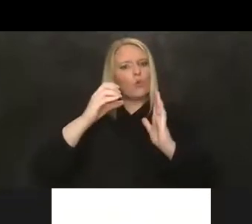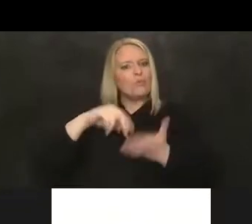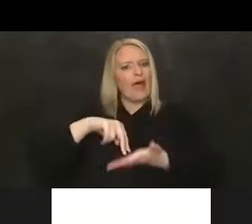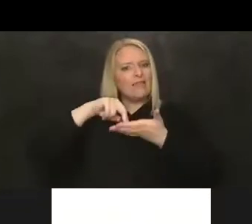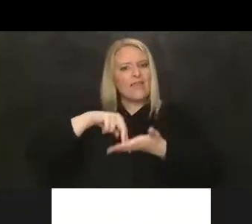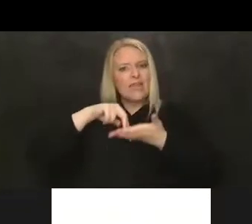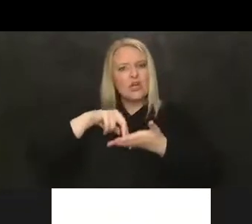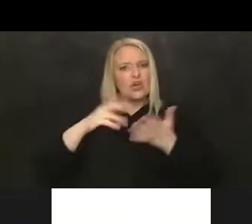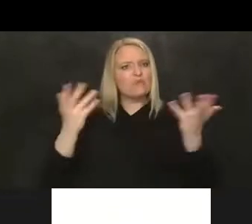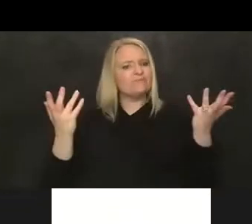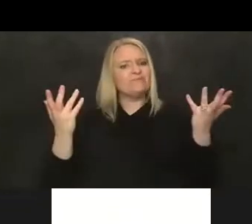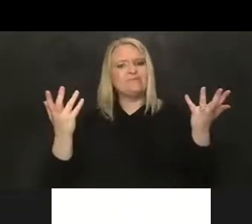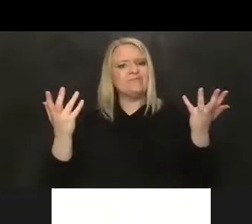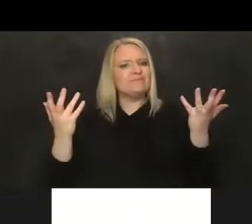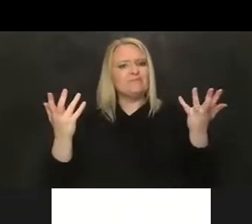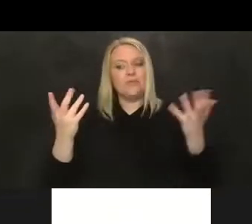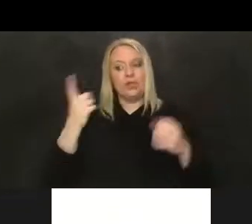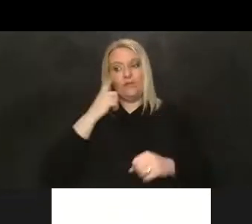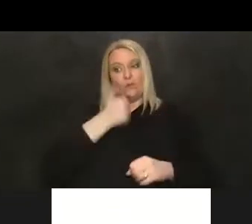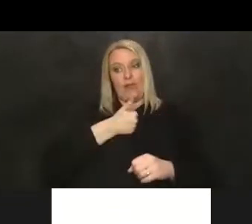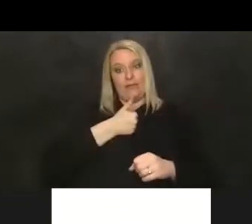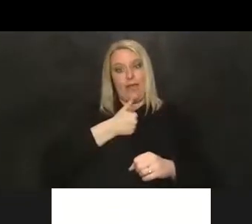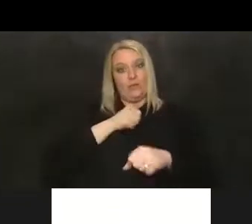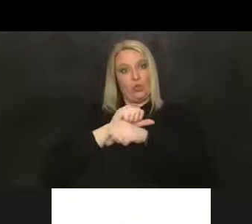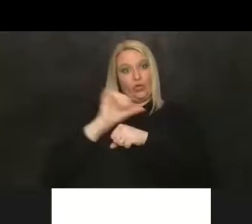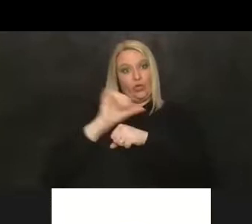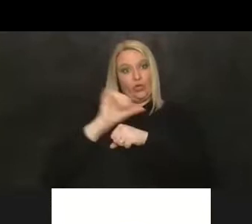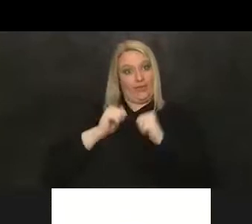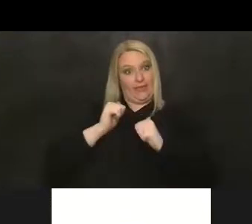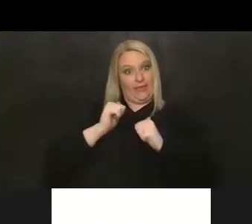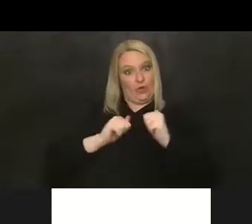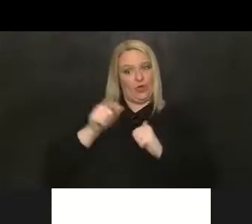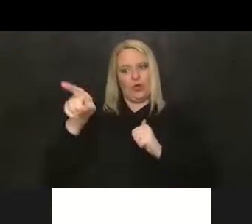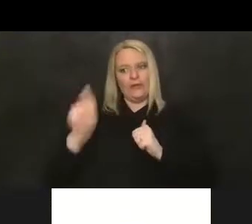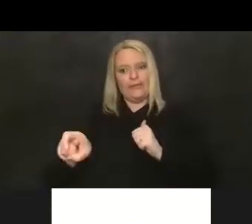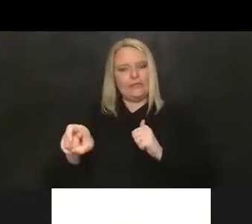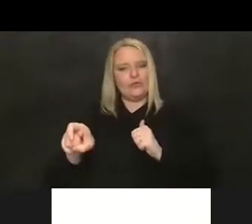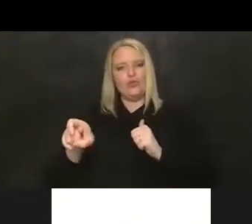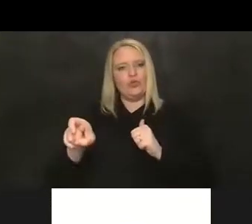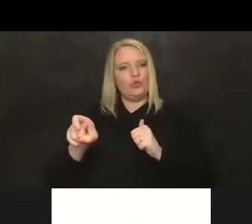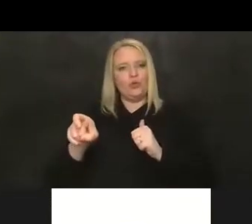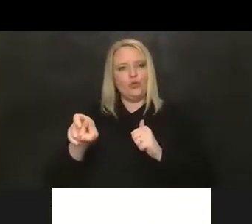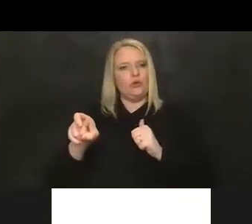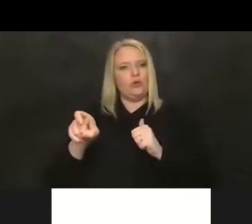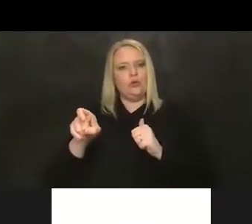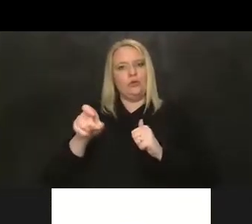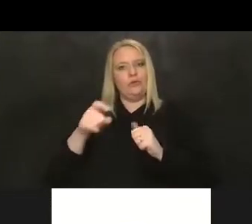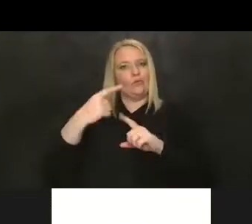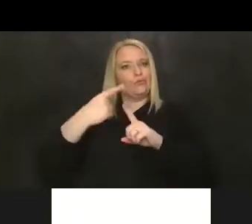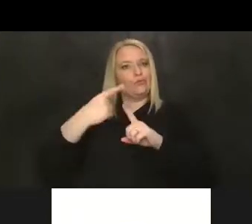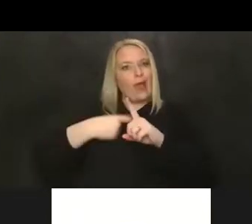so in order for me to work at that theater, they would need to somehow rent or find another